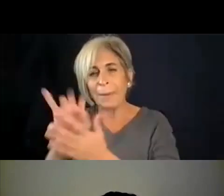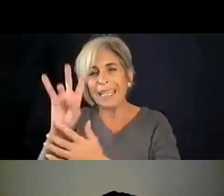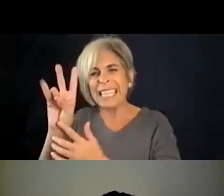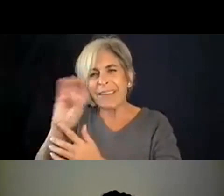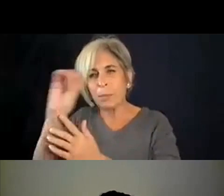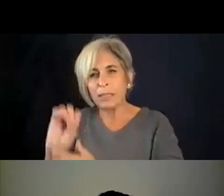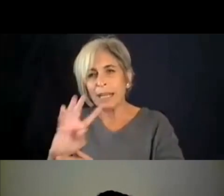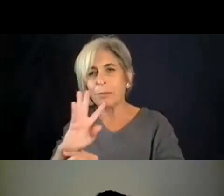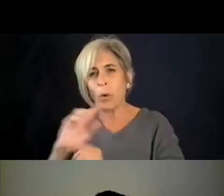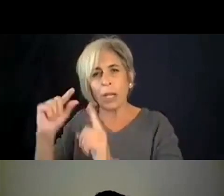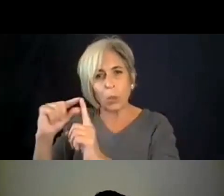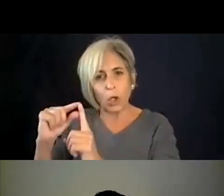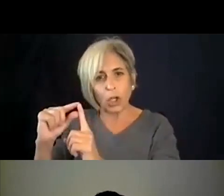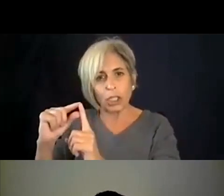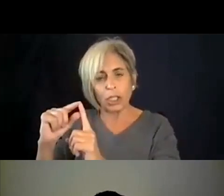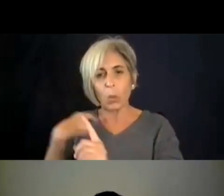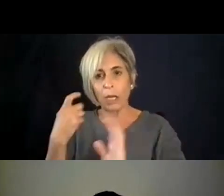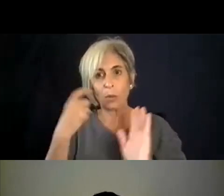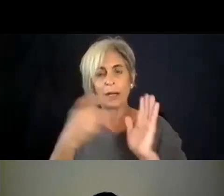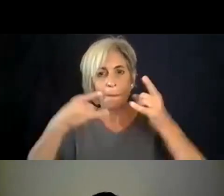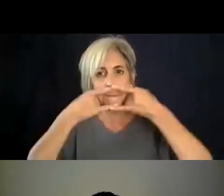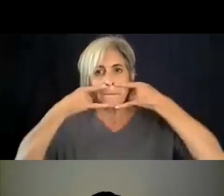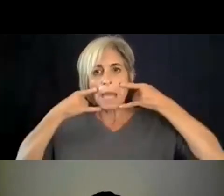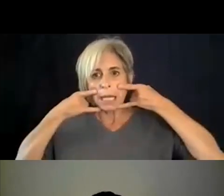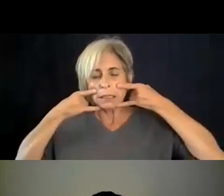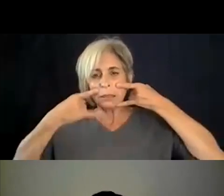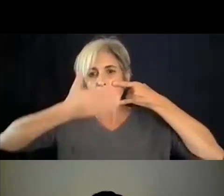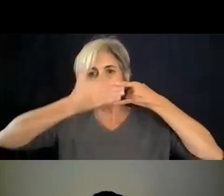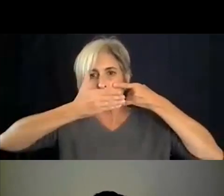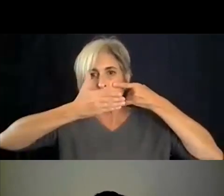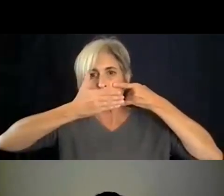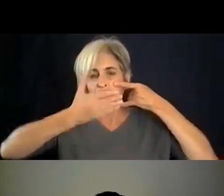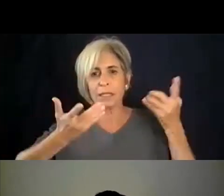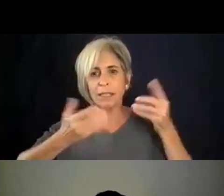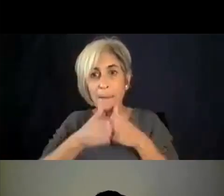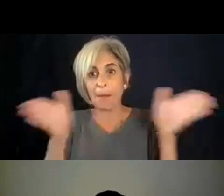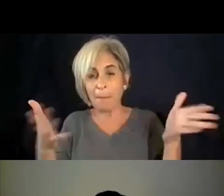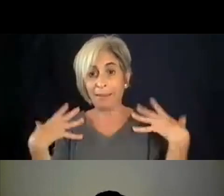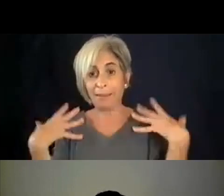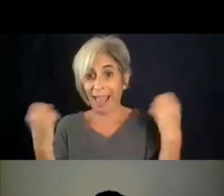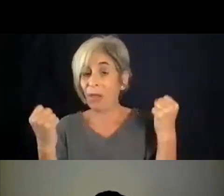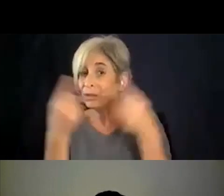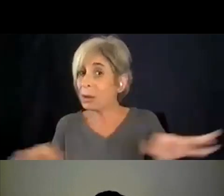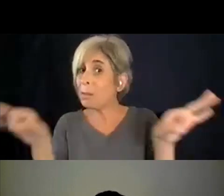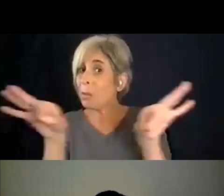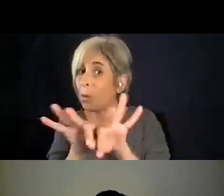and while we acknowledge that masks have become commonplace as a matter of ensuring public health and flattening the curve,